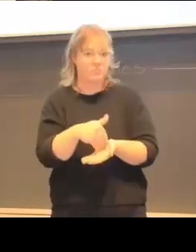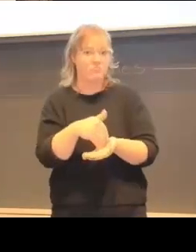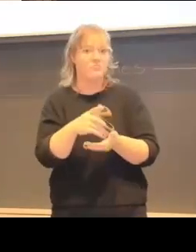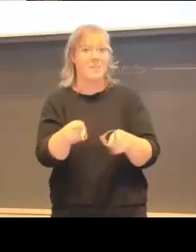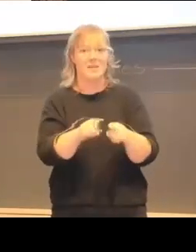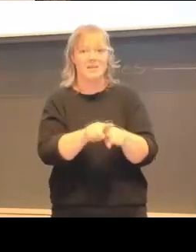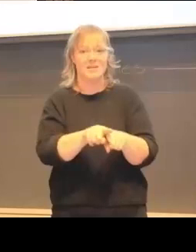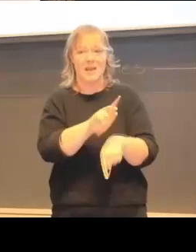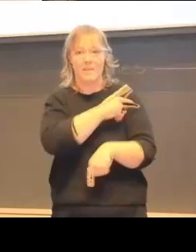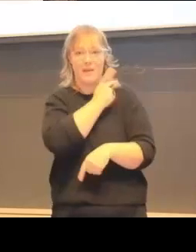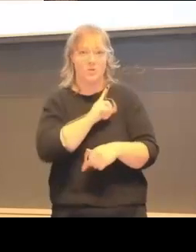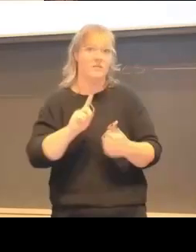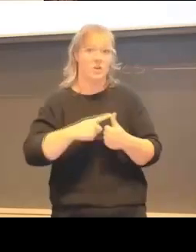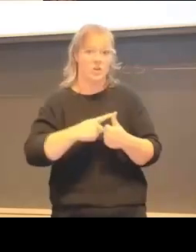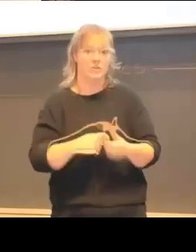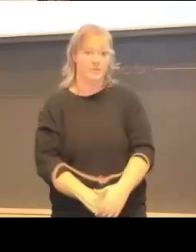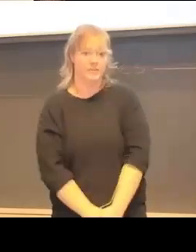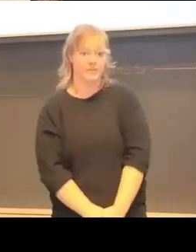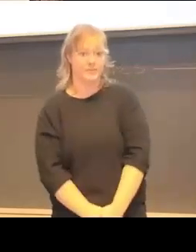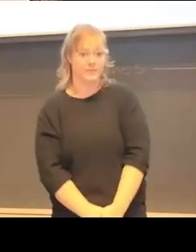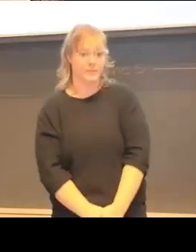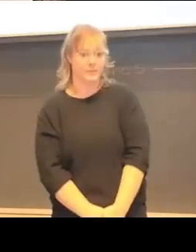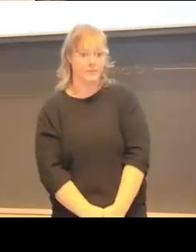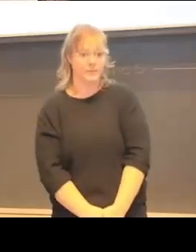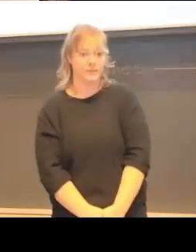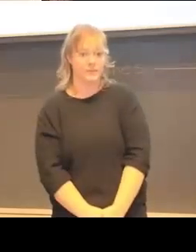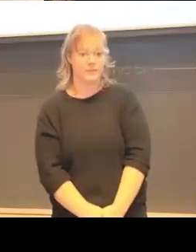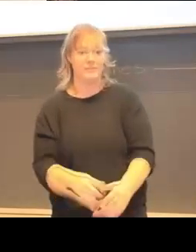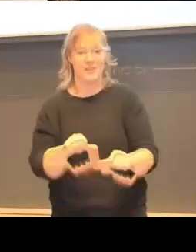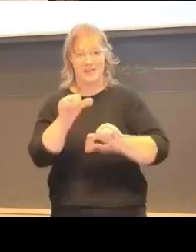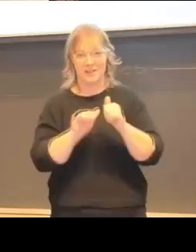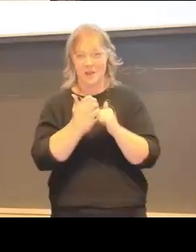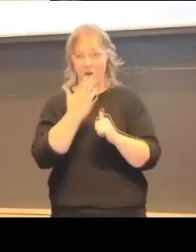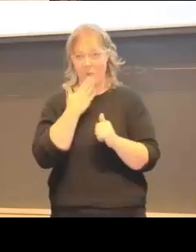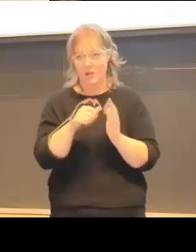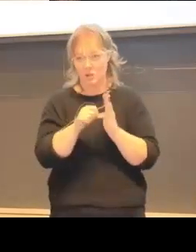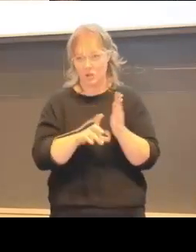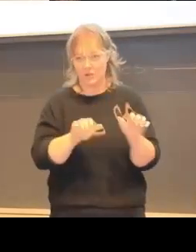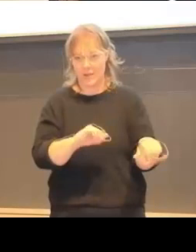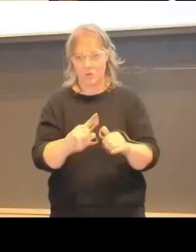first we wanted to assess how well surgeons were able to observe and code behaviors in comparison